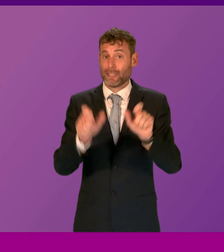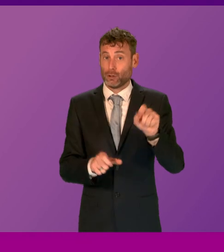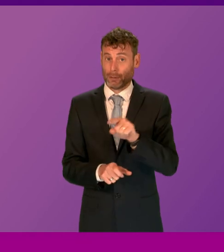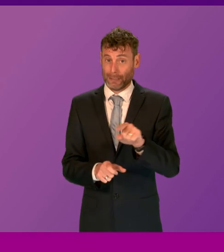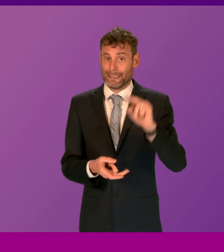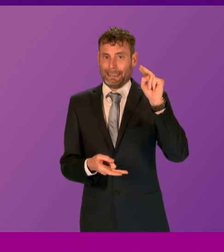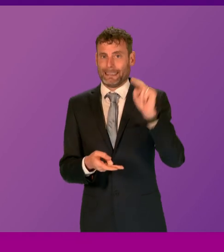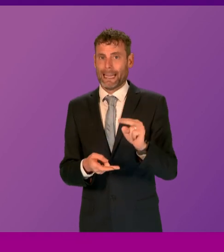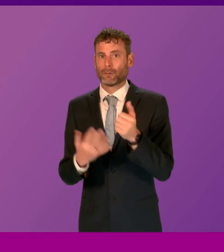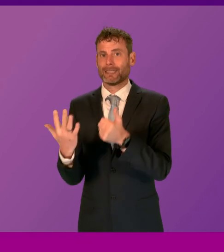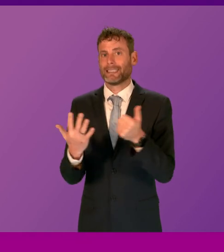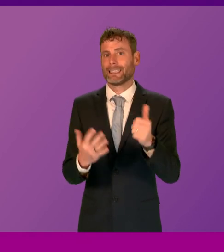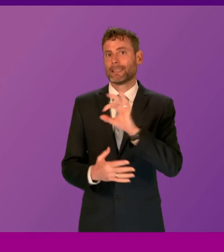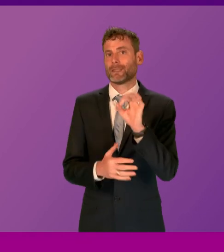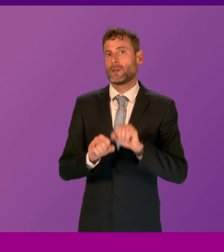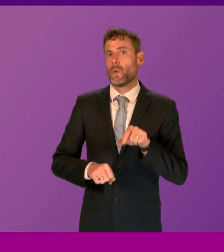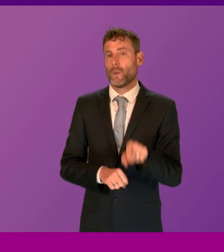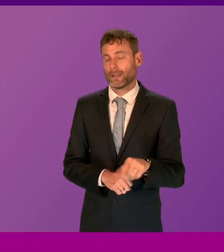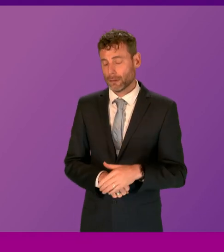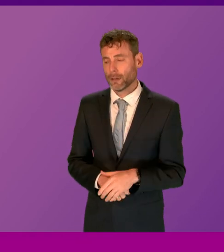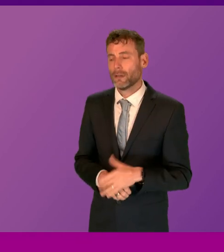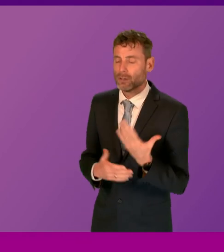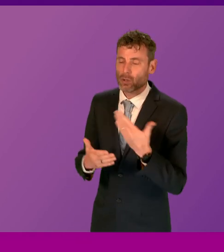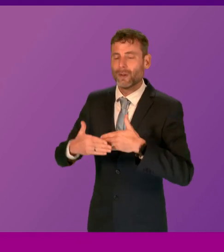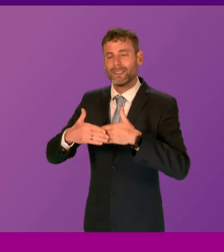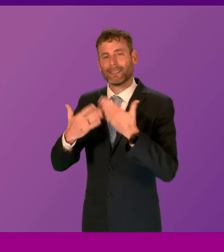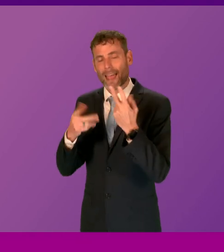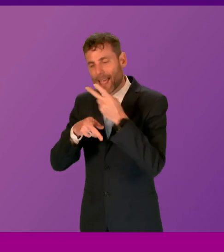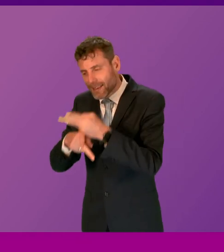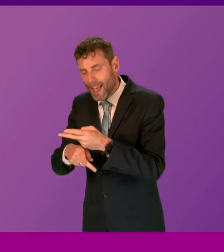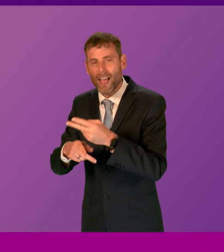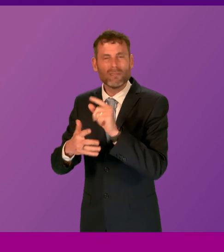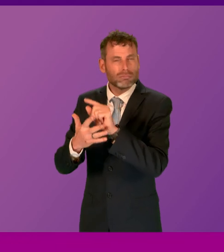Two-year waits for in-patients and day cases are down by 25 per cent.